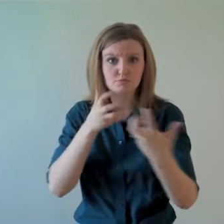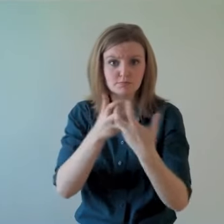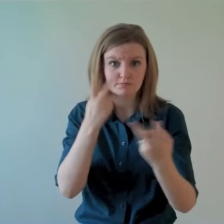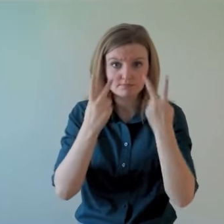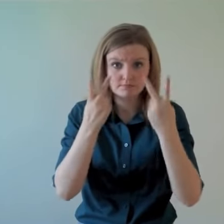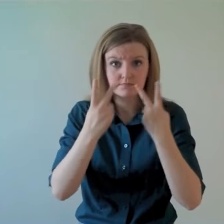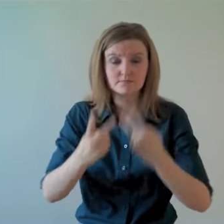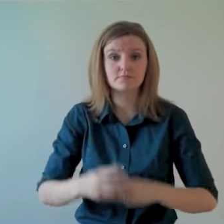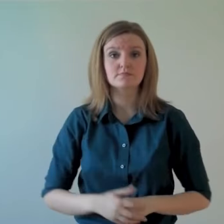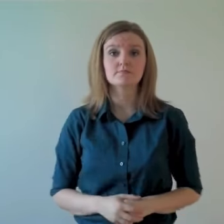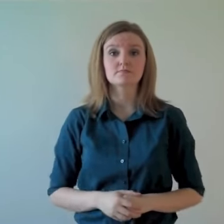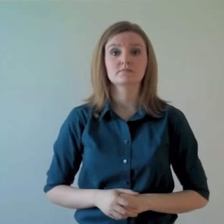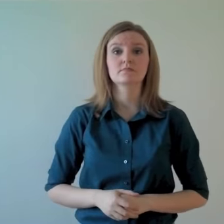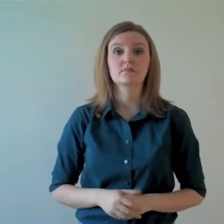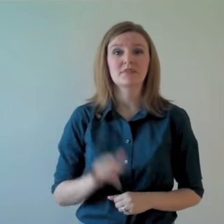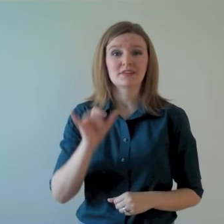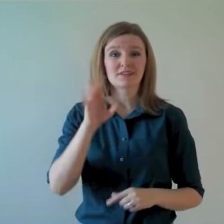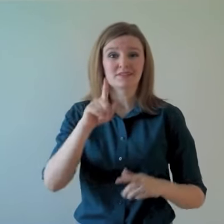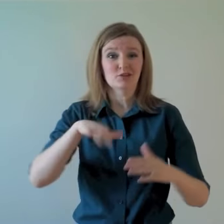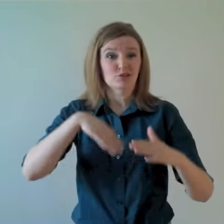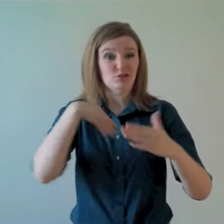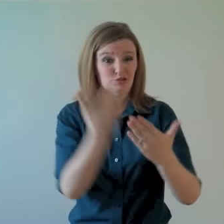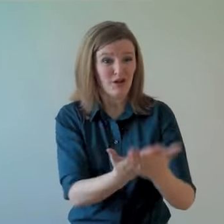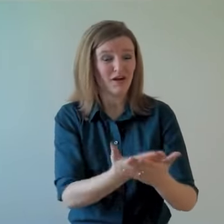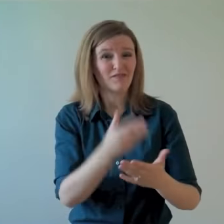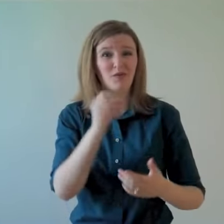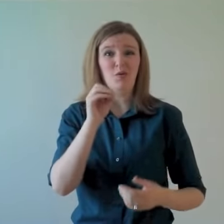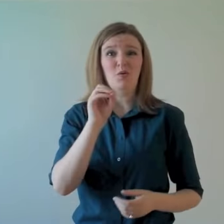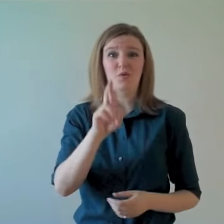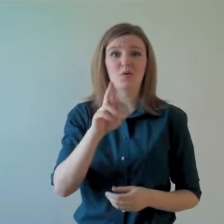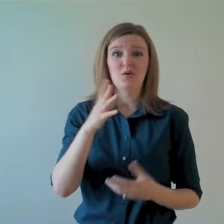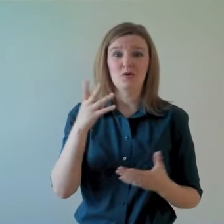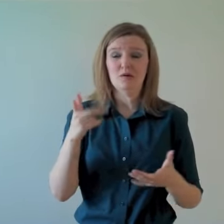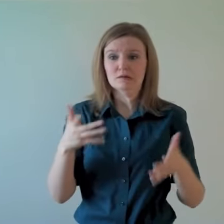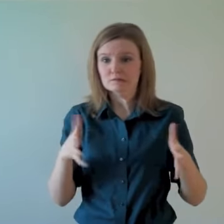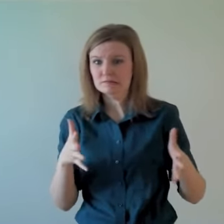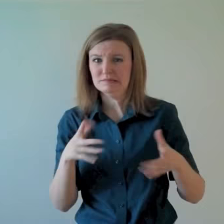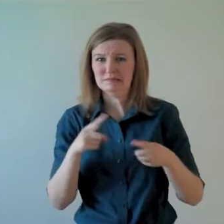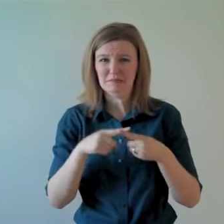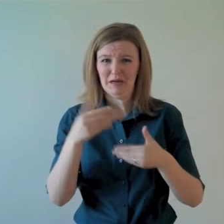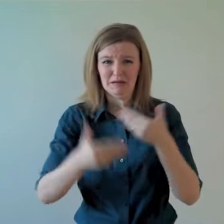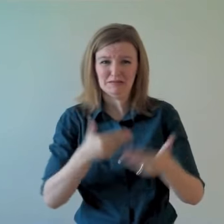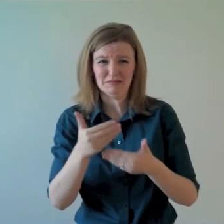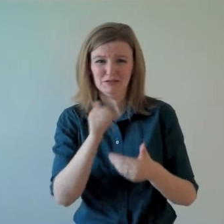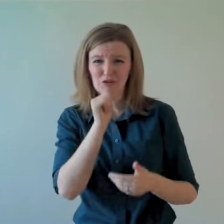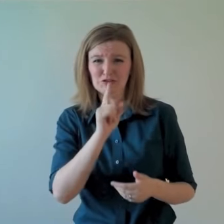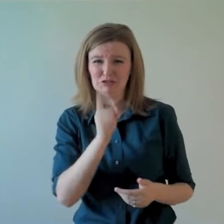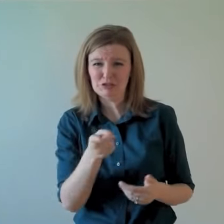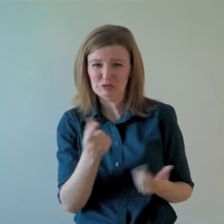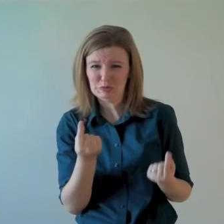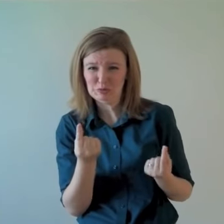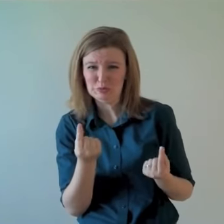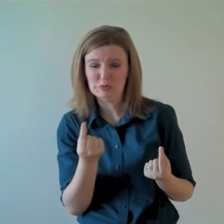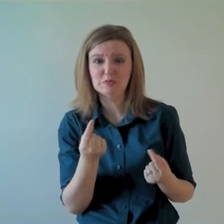change the contrast colors to fit your vision. If it's Election Day, or maybe before-hand, and you're feeling unsure of what to do --